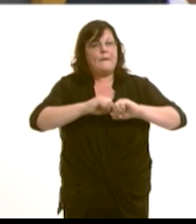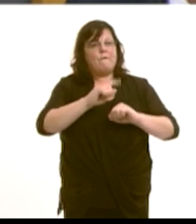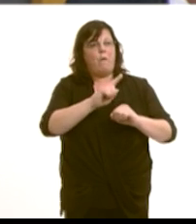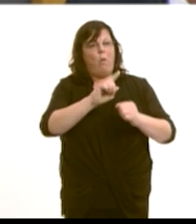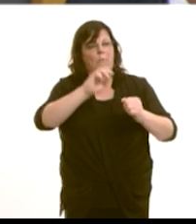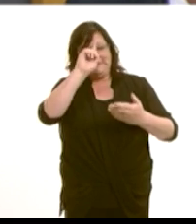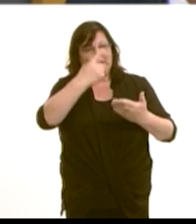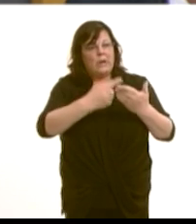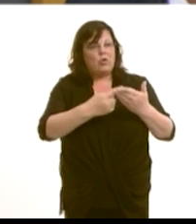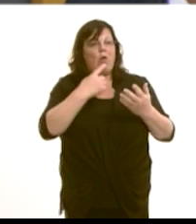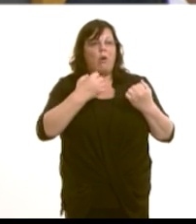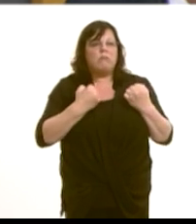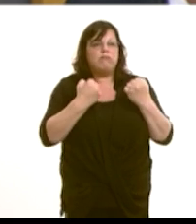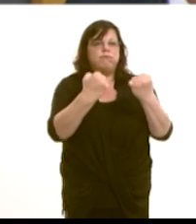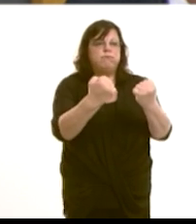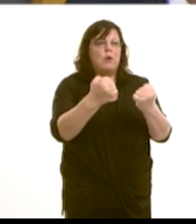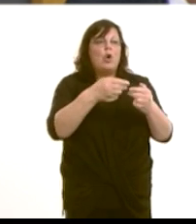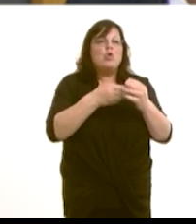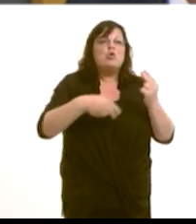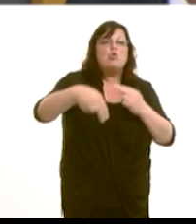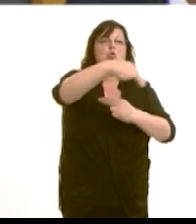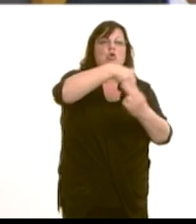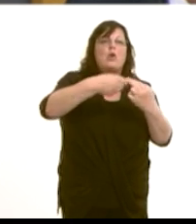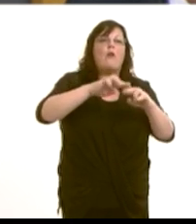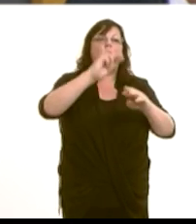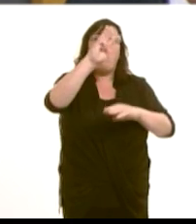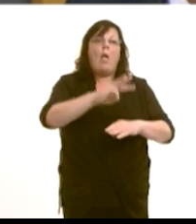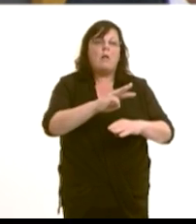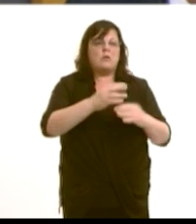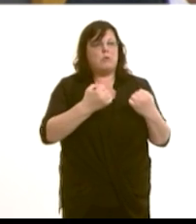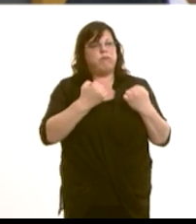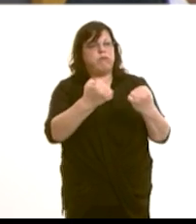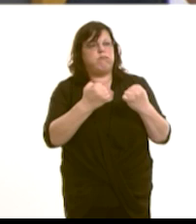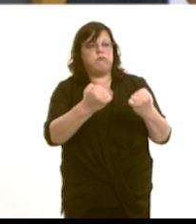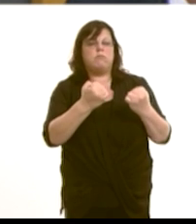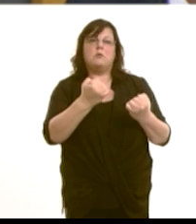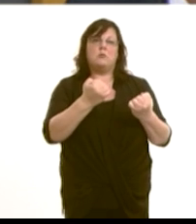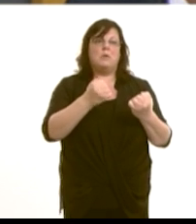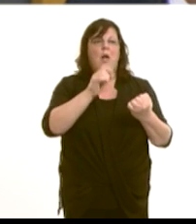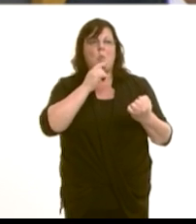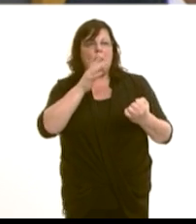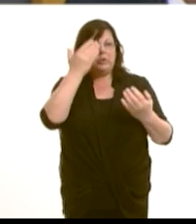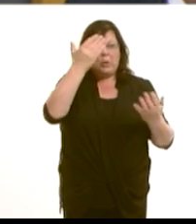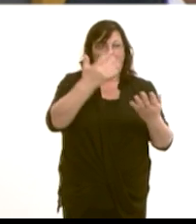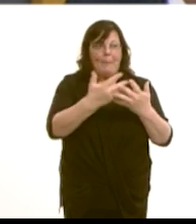There was a problem in relation to this over the size of the guarantee that would be required for funding the project.